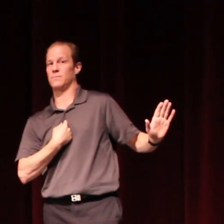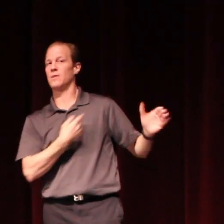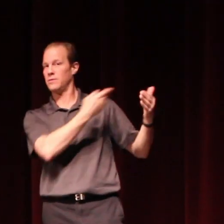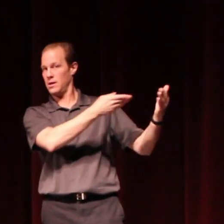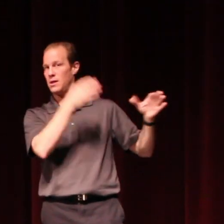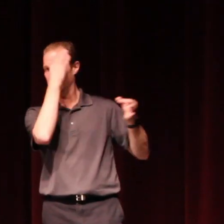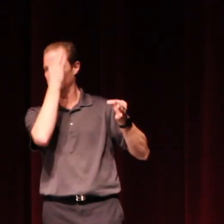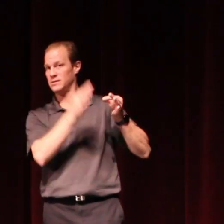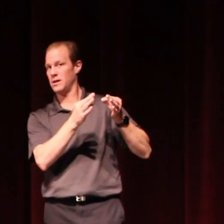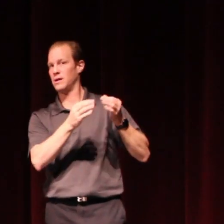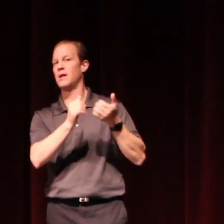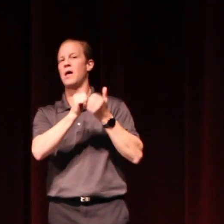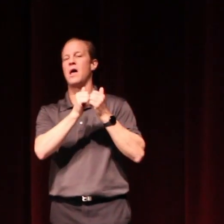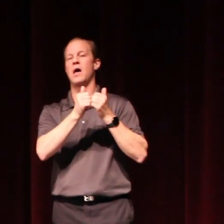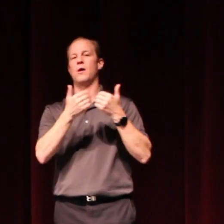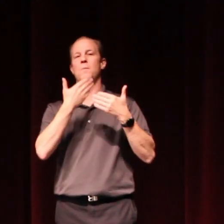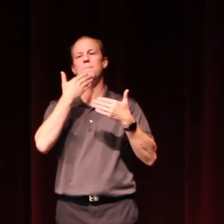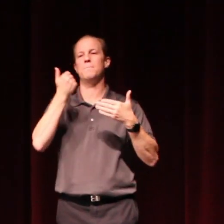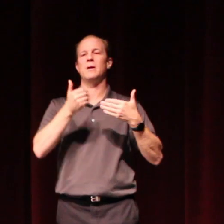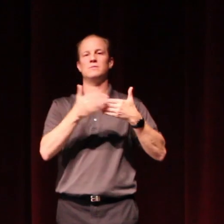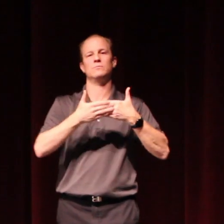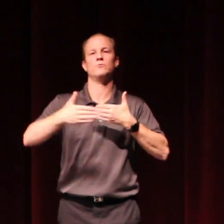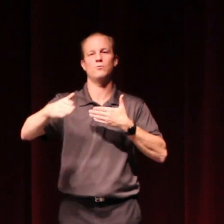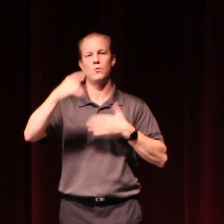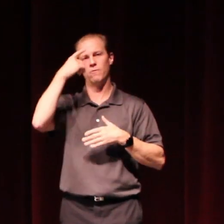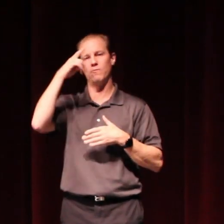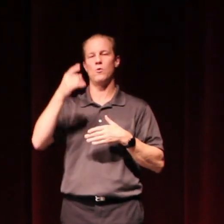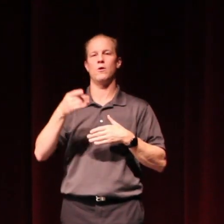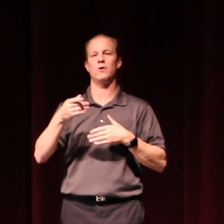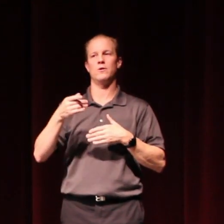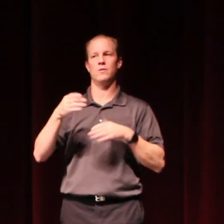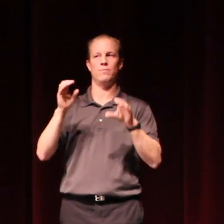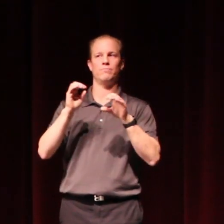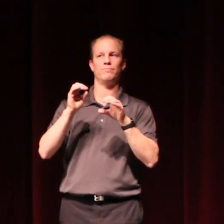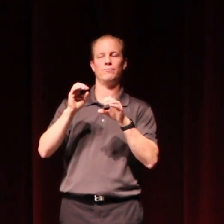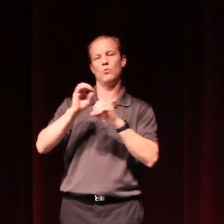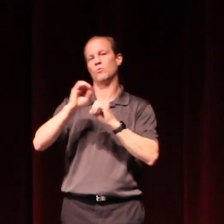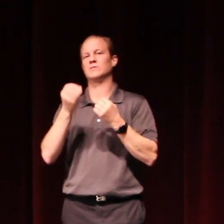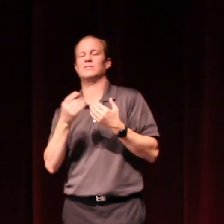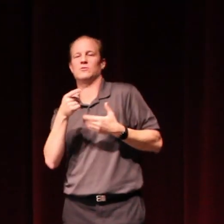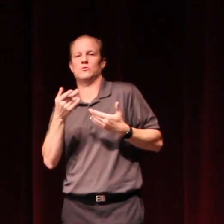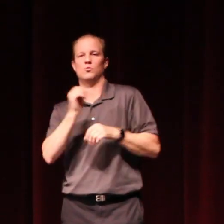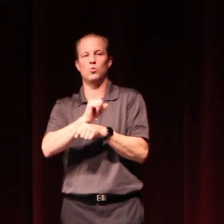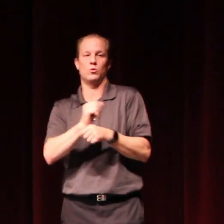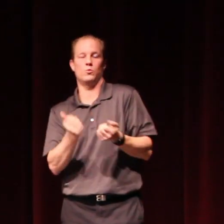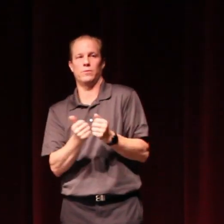best move forward to the organization that you're working with, and it's a pretty straightforward